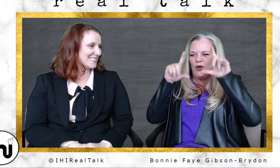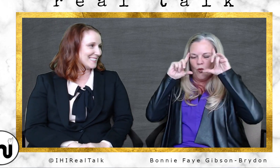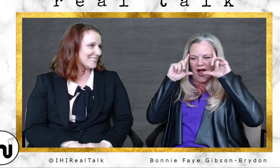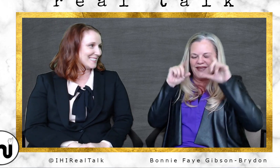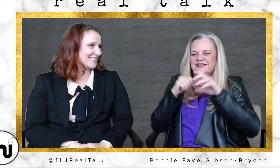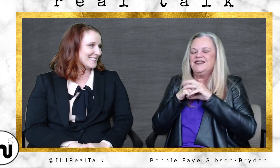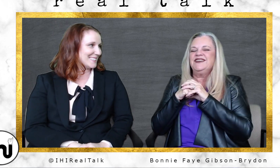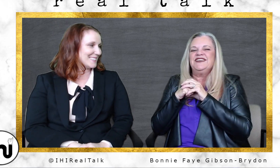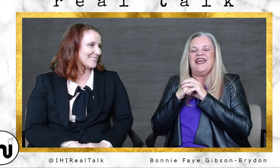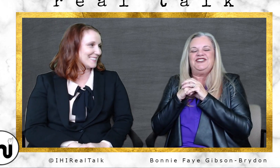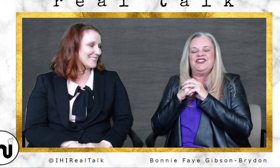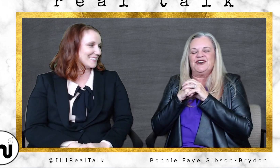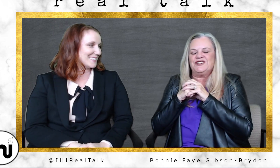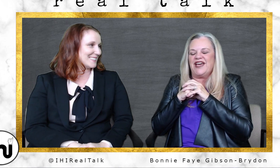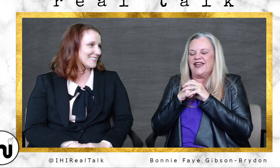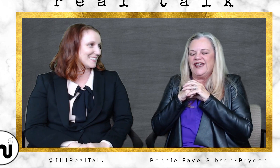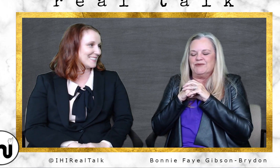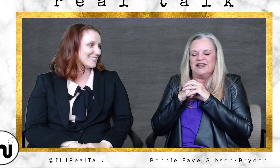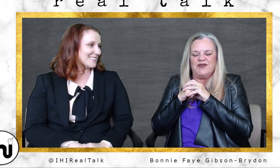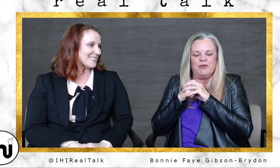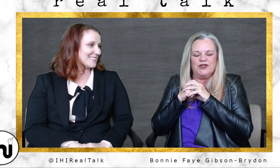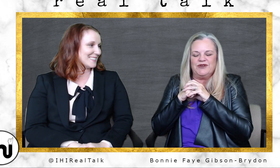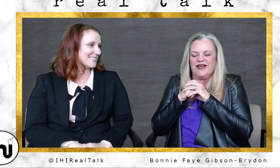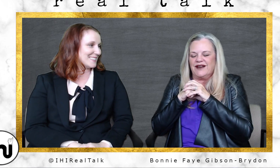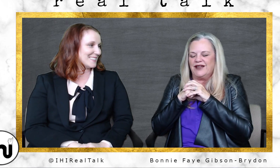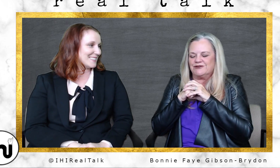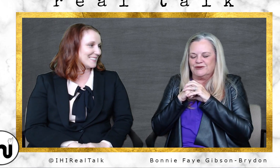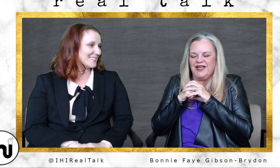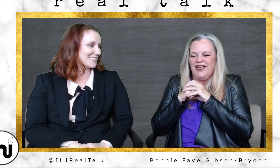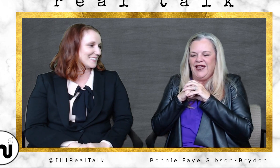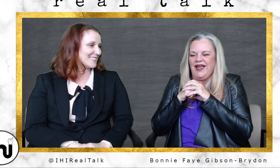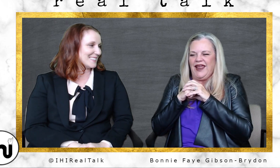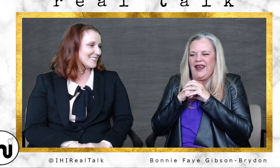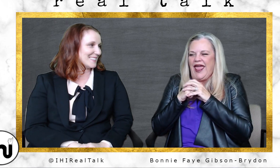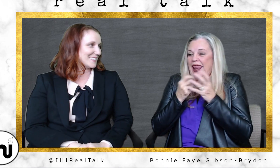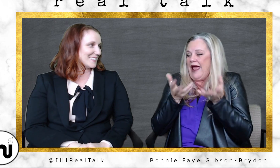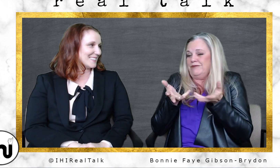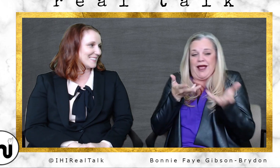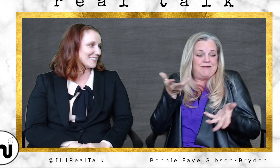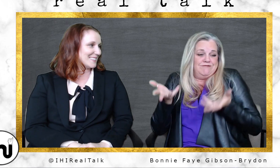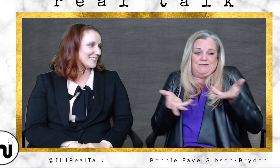white, and she goes, "I can't believe I put you in that classroom." And I'm I'm I'm